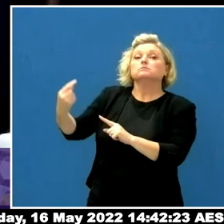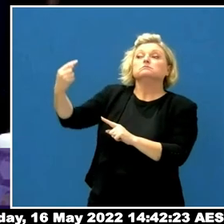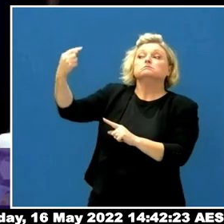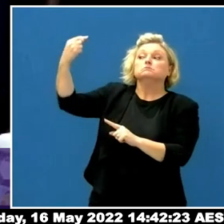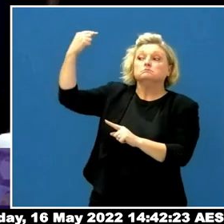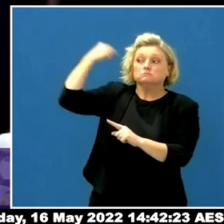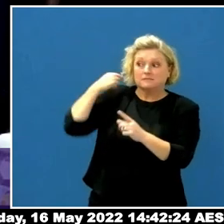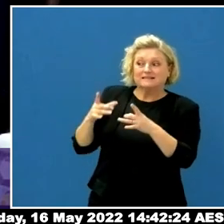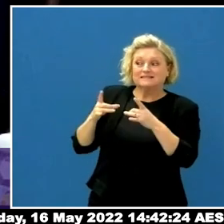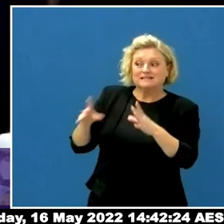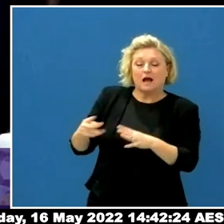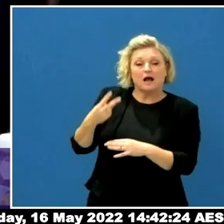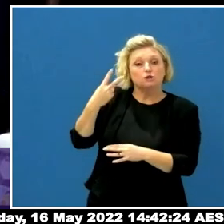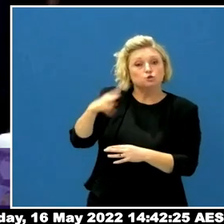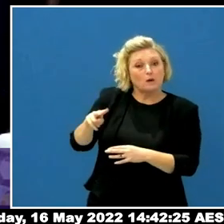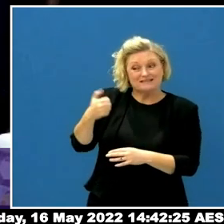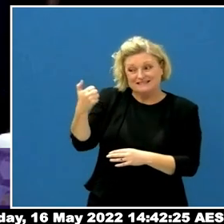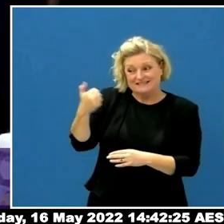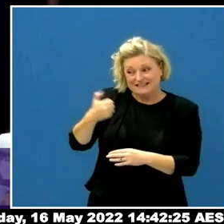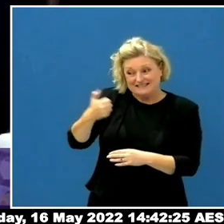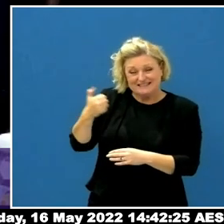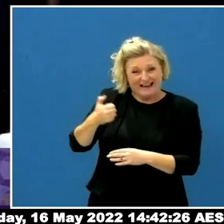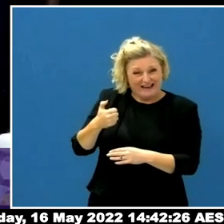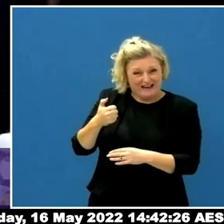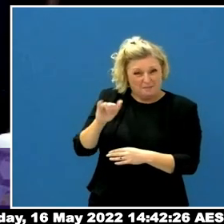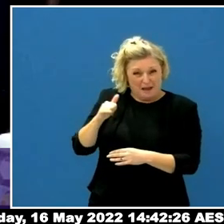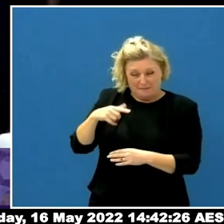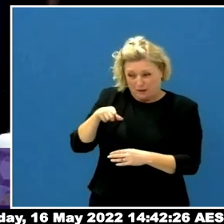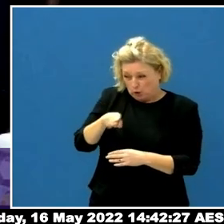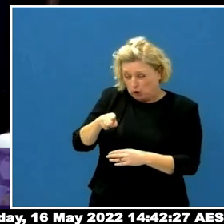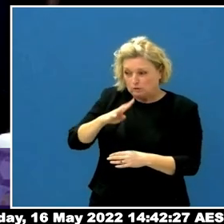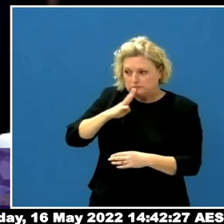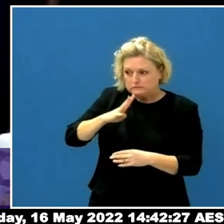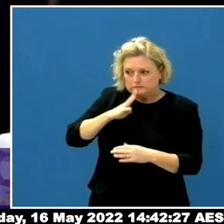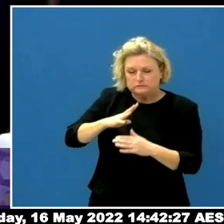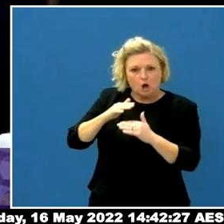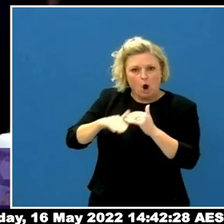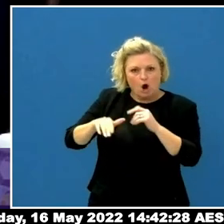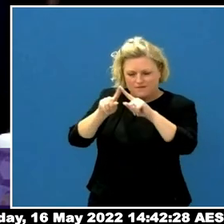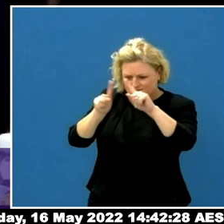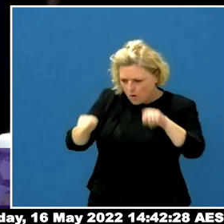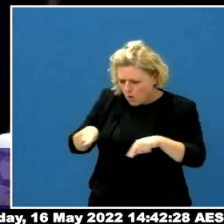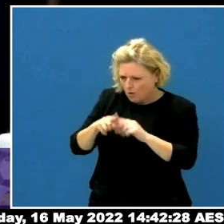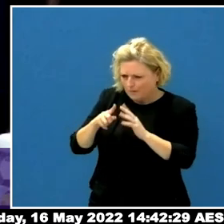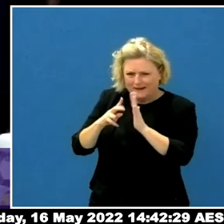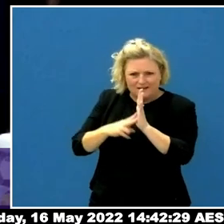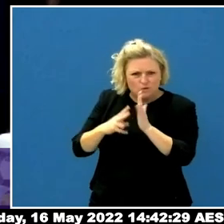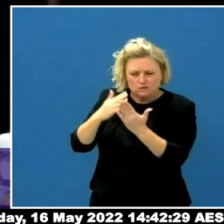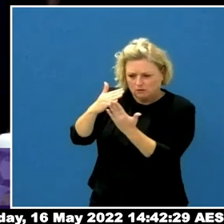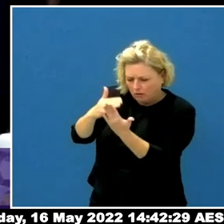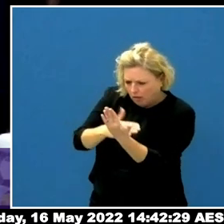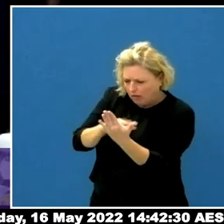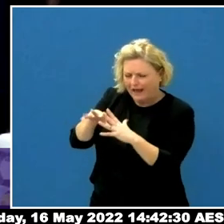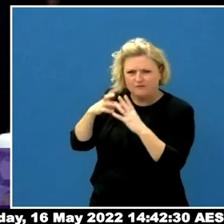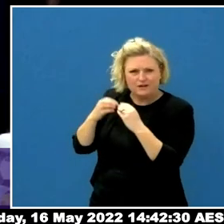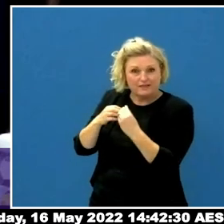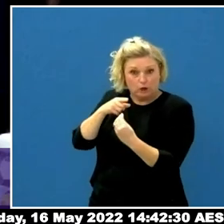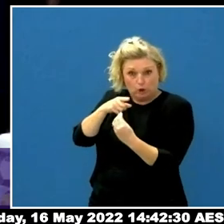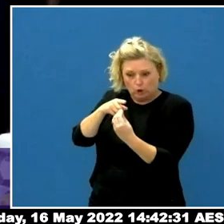the invoicing, the costs and what the charges were, because they were both providing the service and managing the money; is that right?